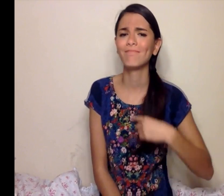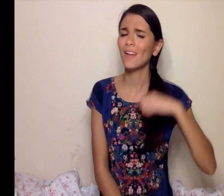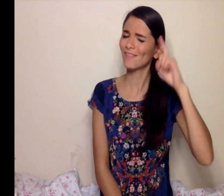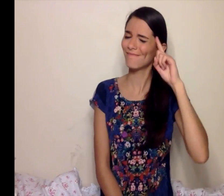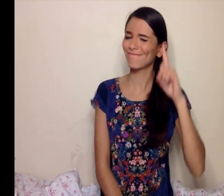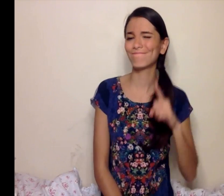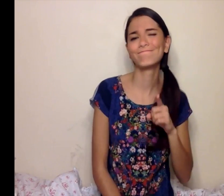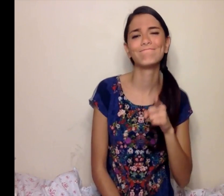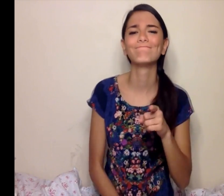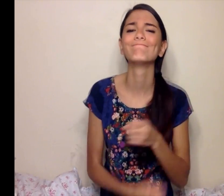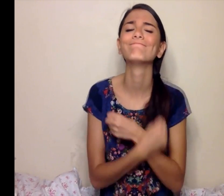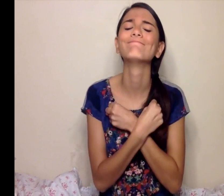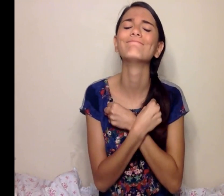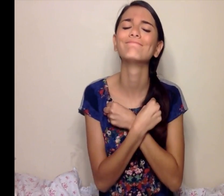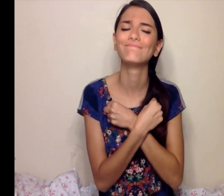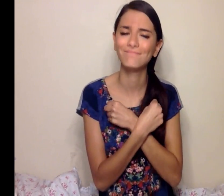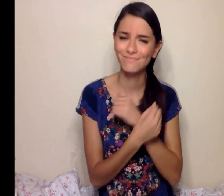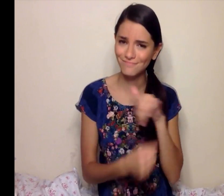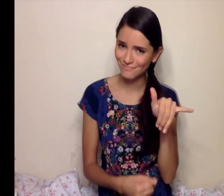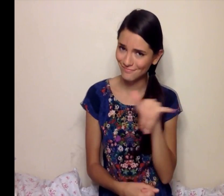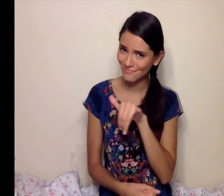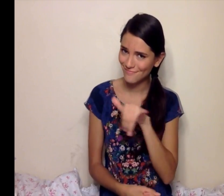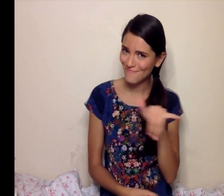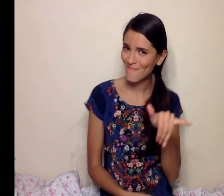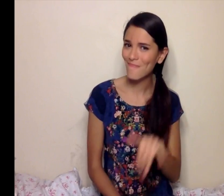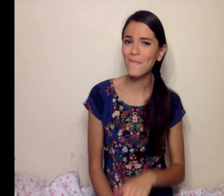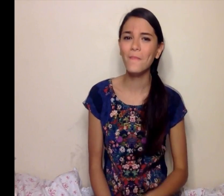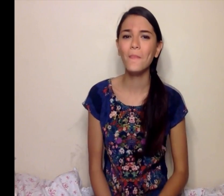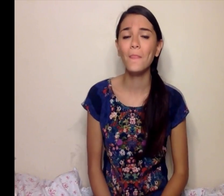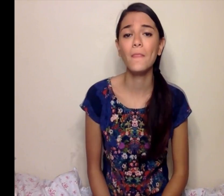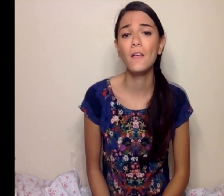I know you will still love me the same